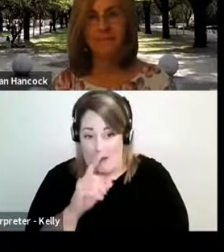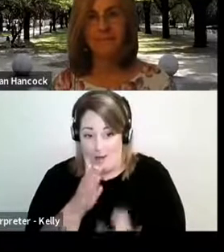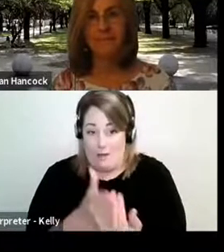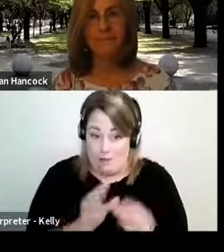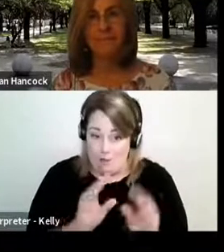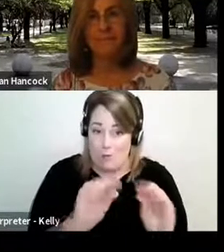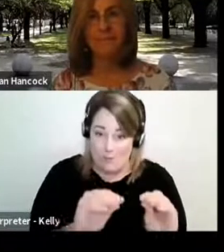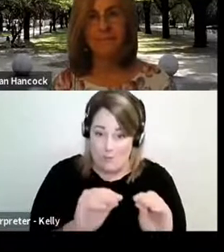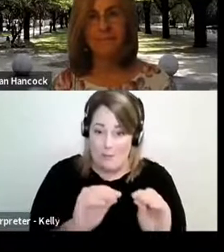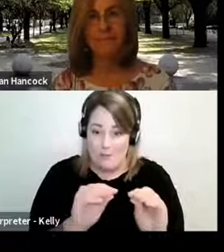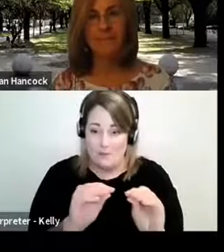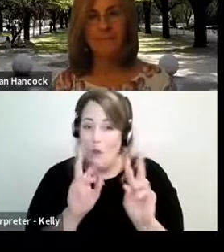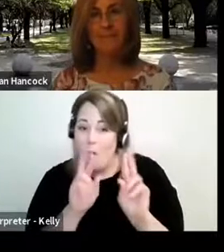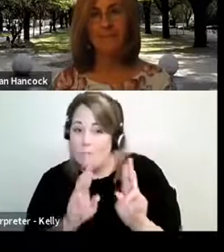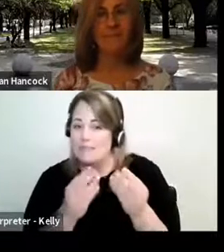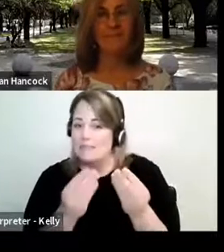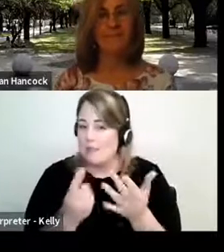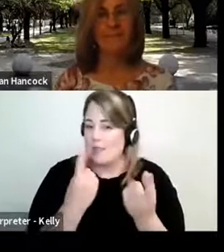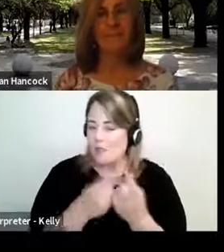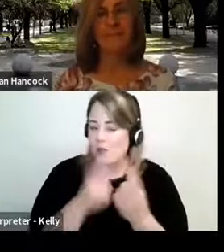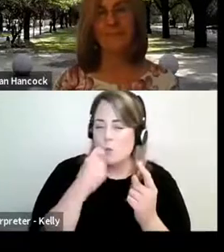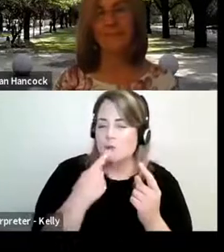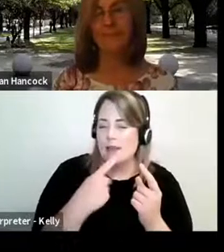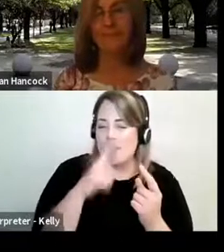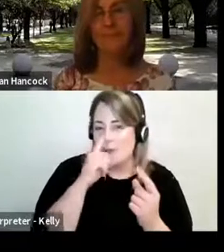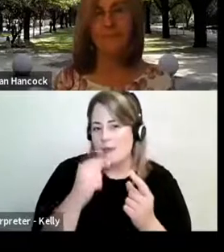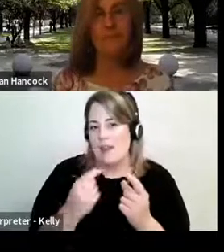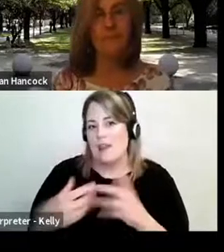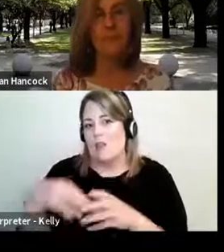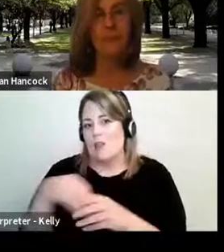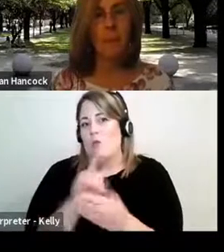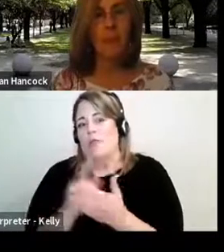And hopefully some of those other things you were about to say can be included in some of your responses. CHARLOTTE: Sure.